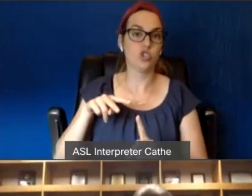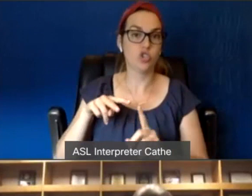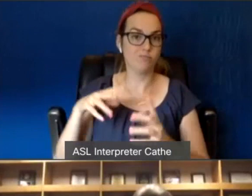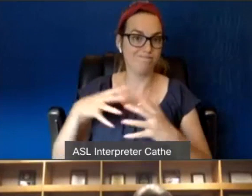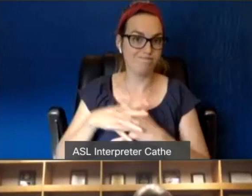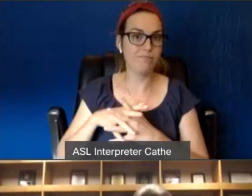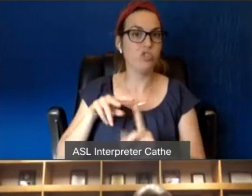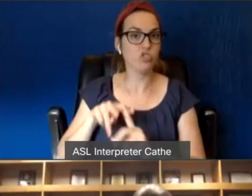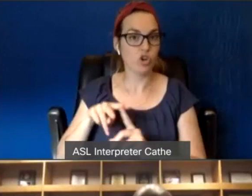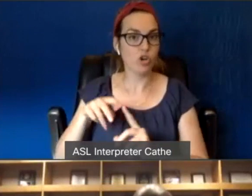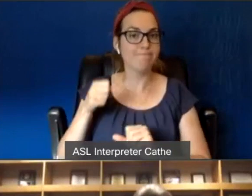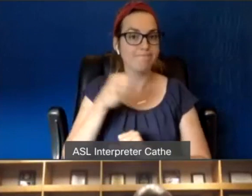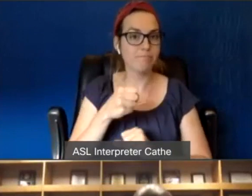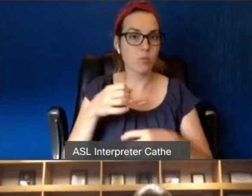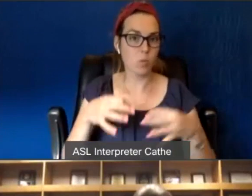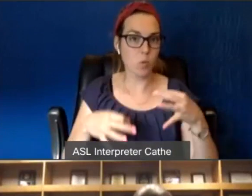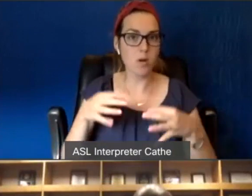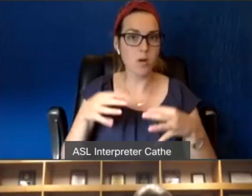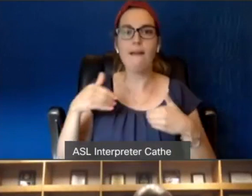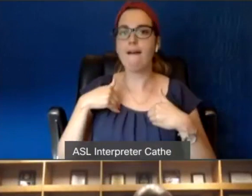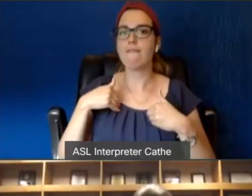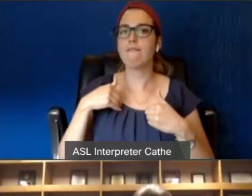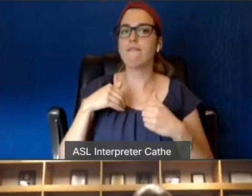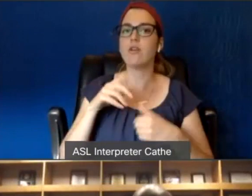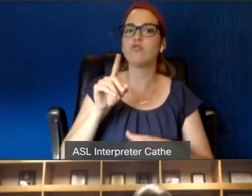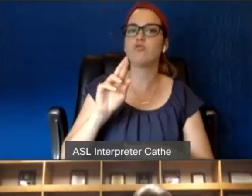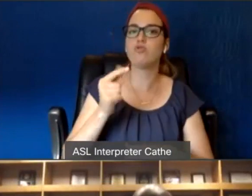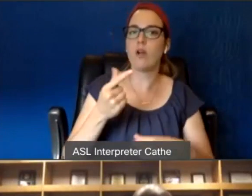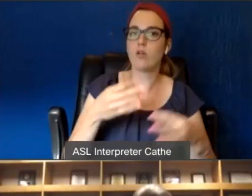court or treatment as an option to get out of prison sooner.